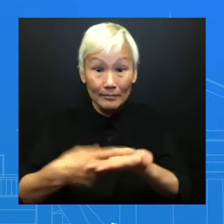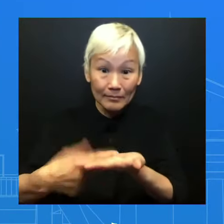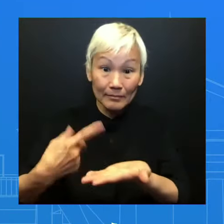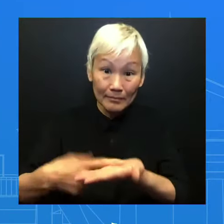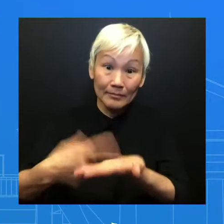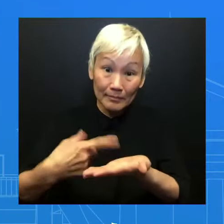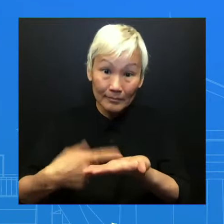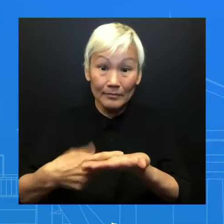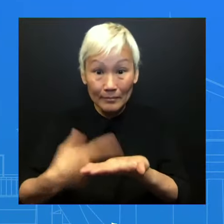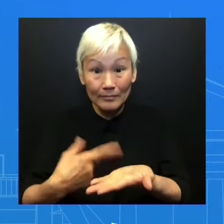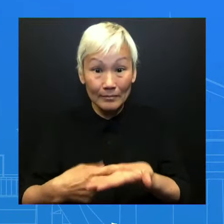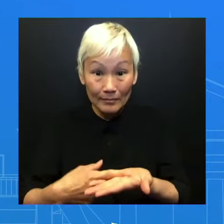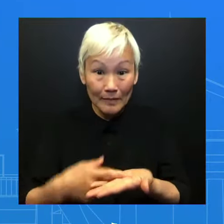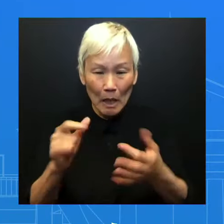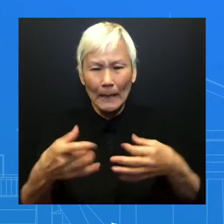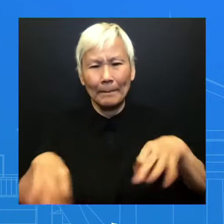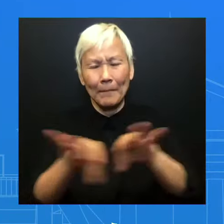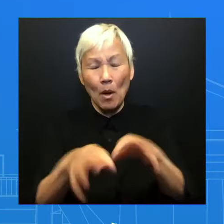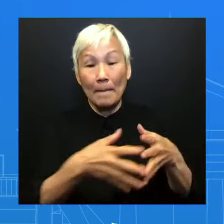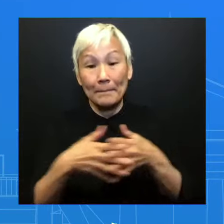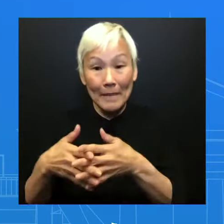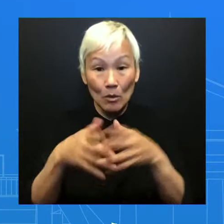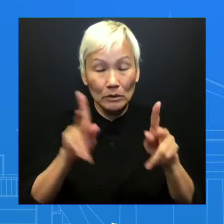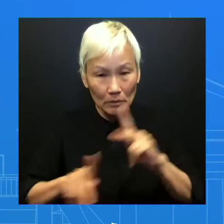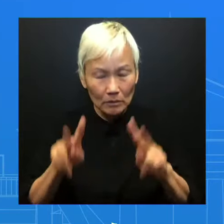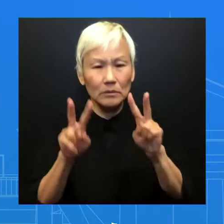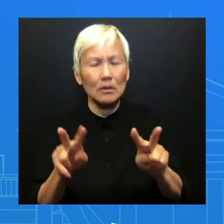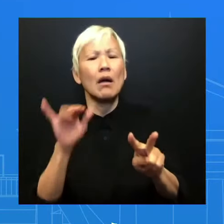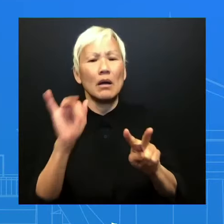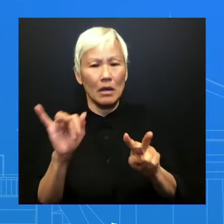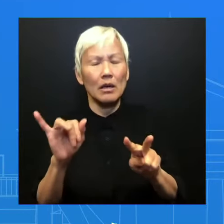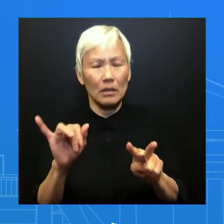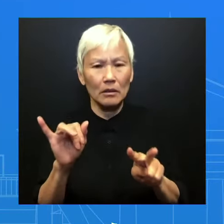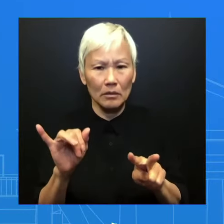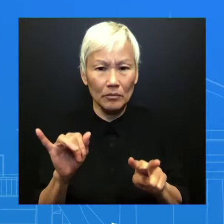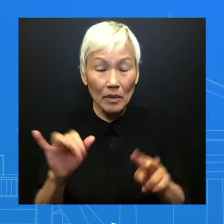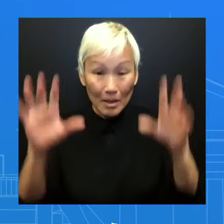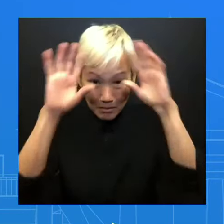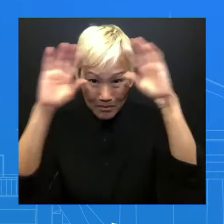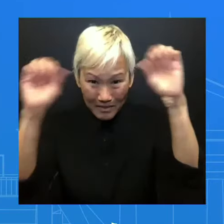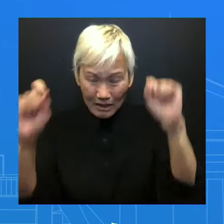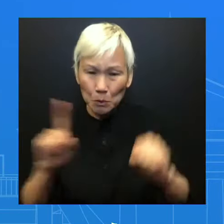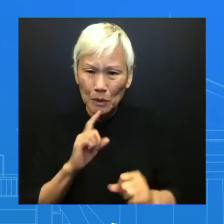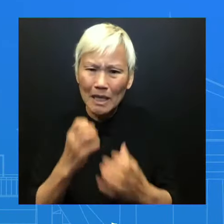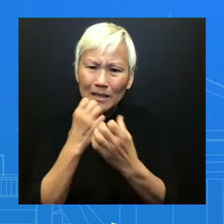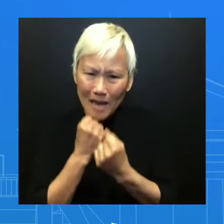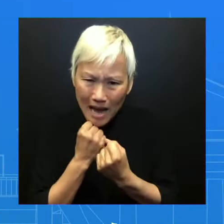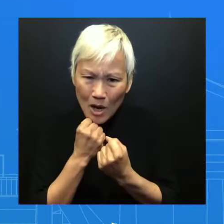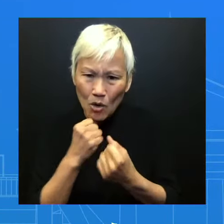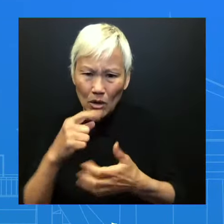to see what we value and what we see in a bipartisan way that we're going to present to the American people,